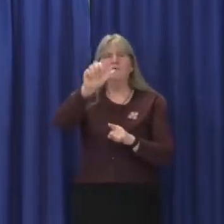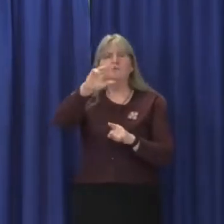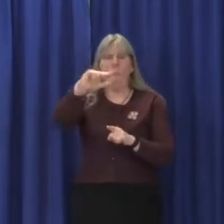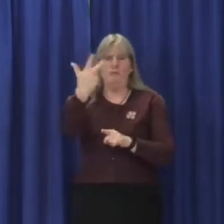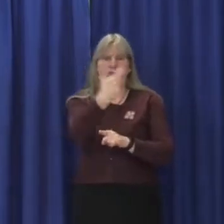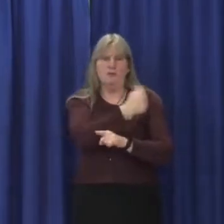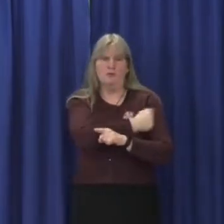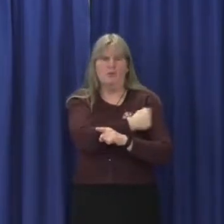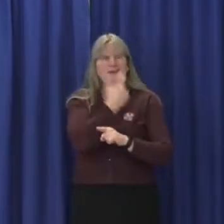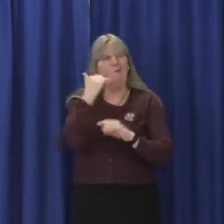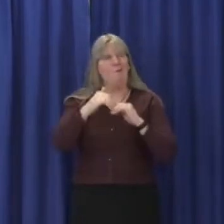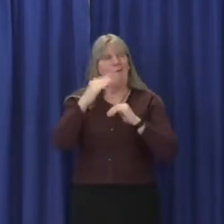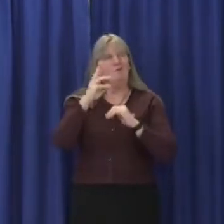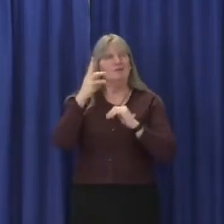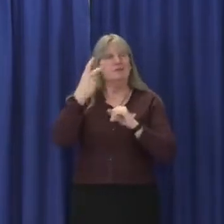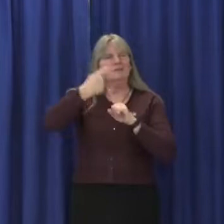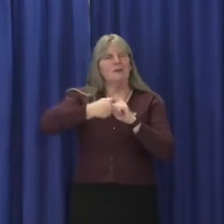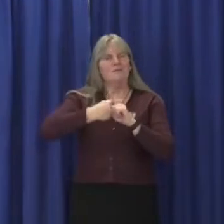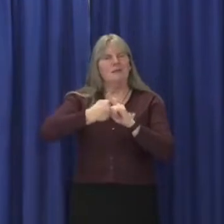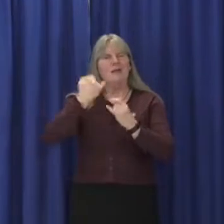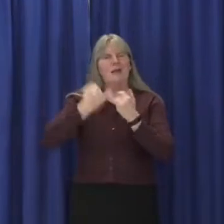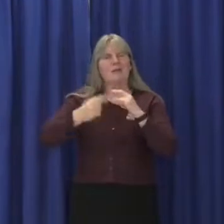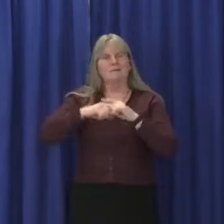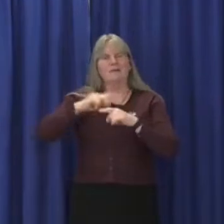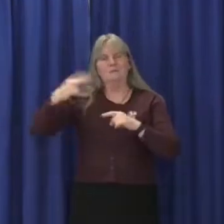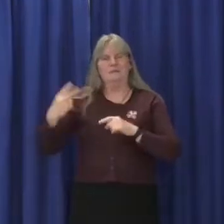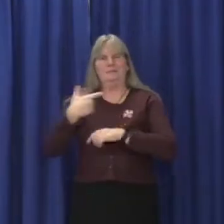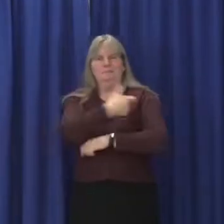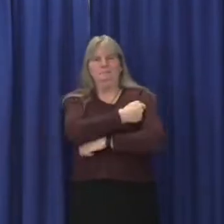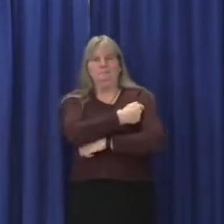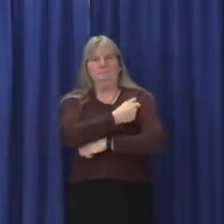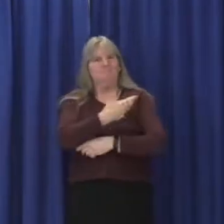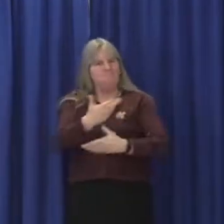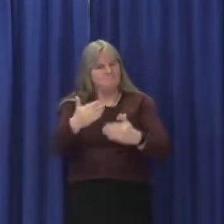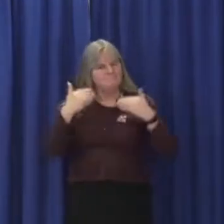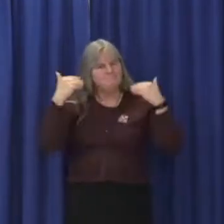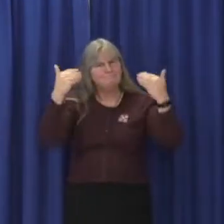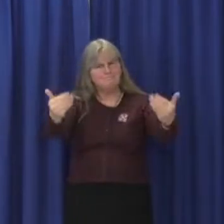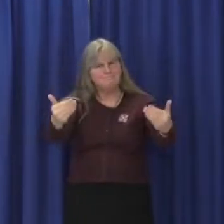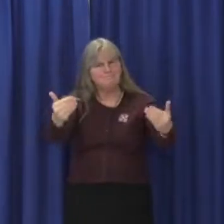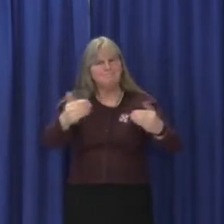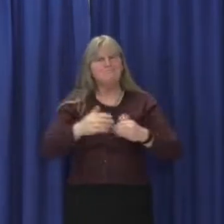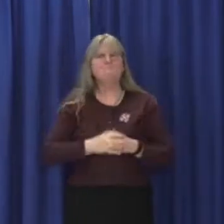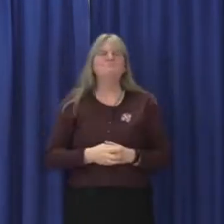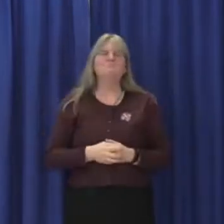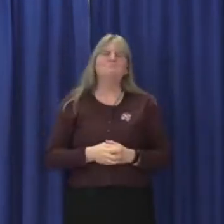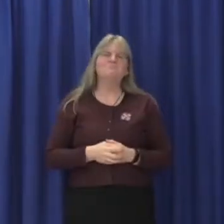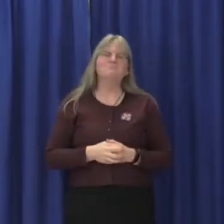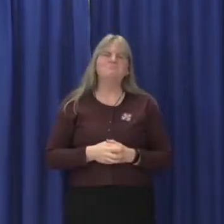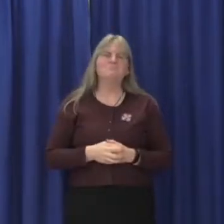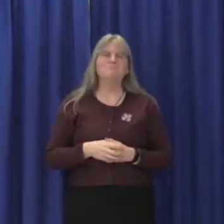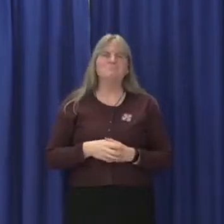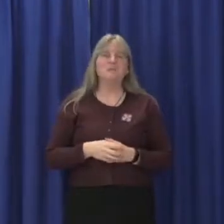six months since you received your second shot. You know, talking with many Yukoners, I know a lot of you